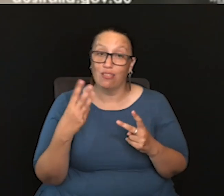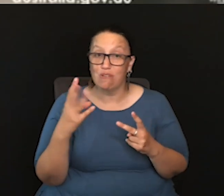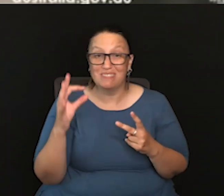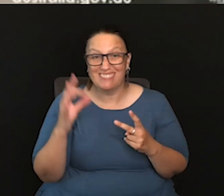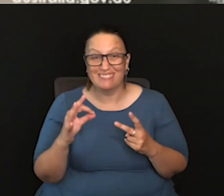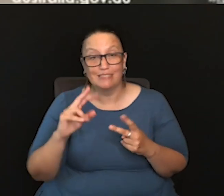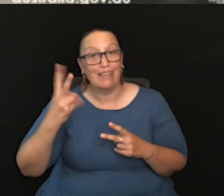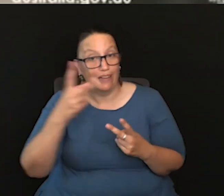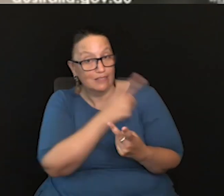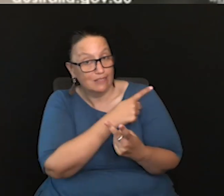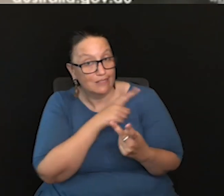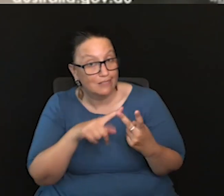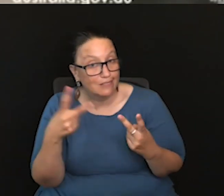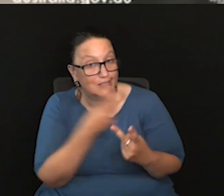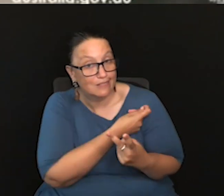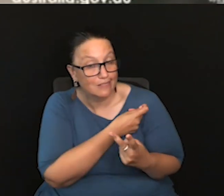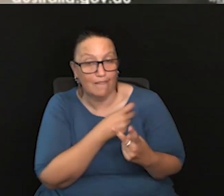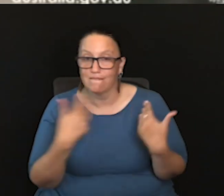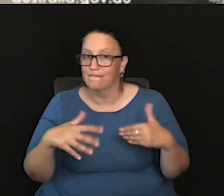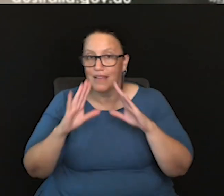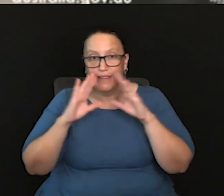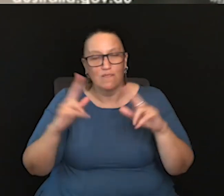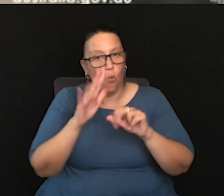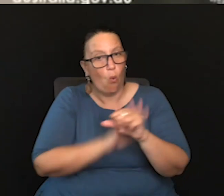and Australians are continuing to come forward.